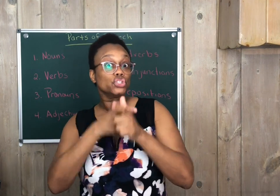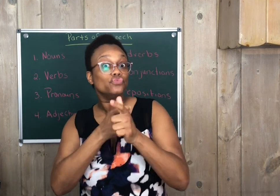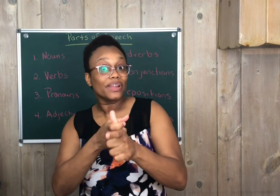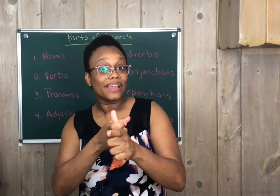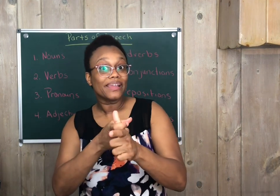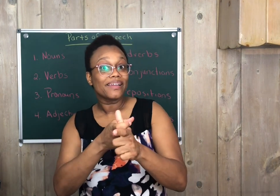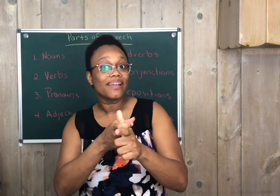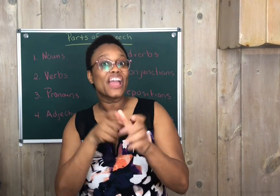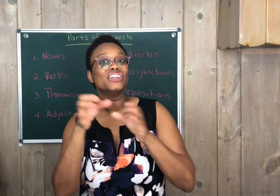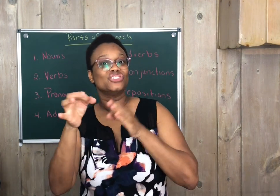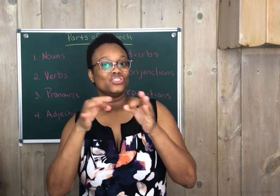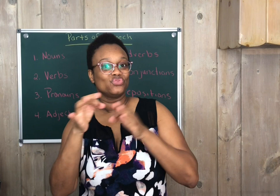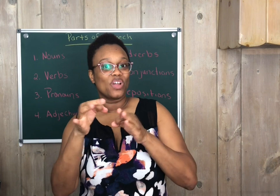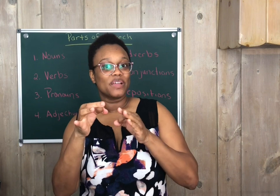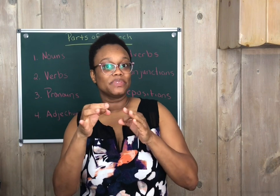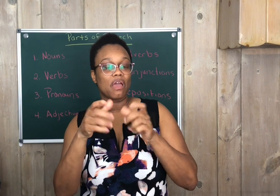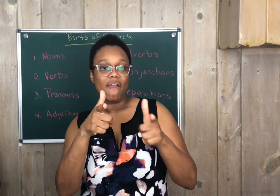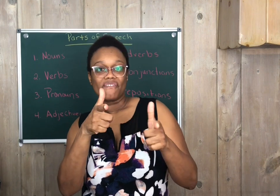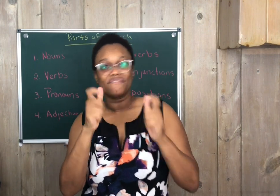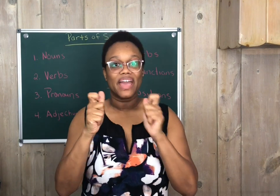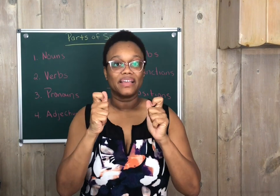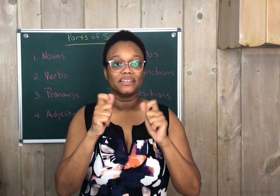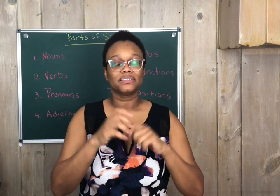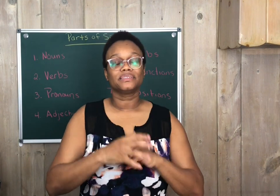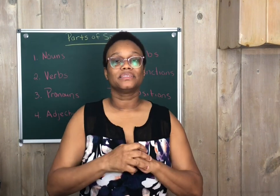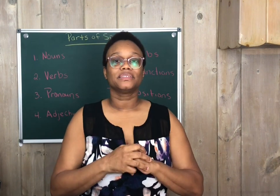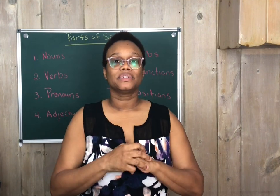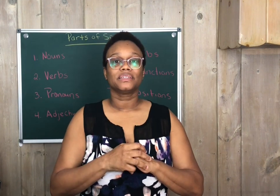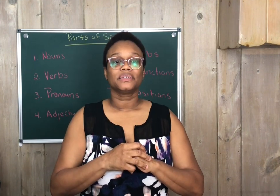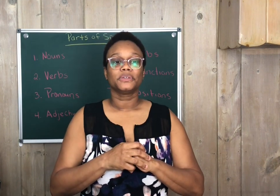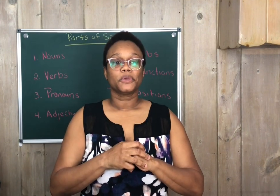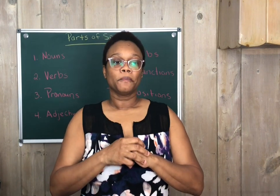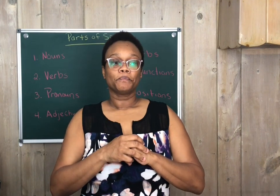How does she run it describes how she runs fast?